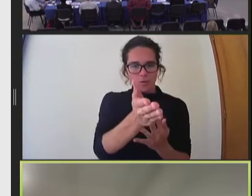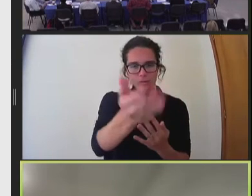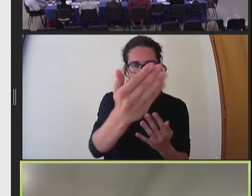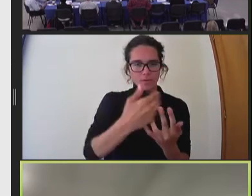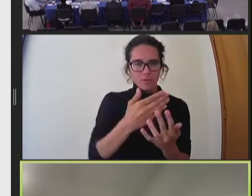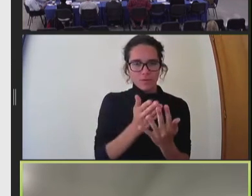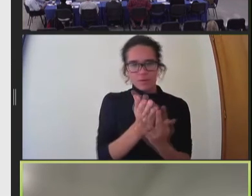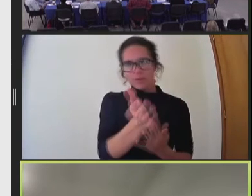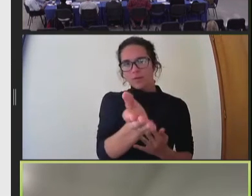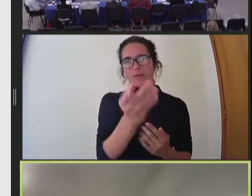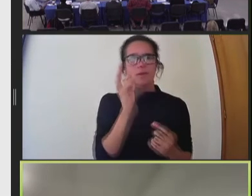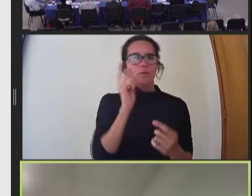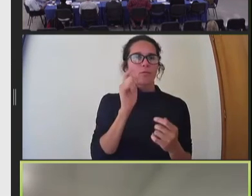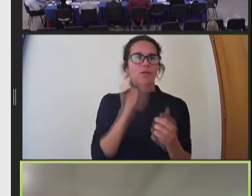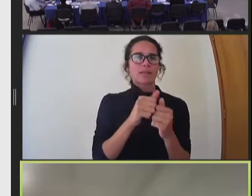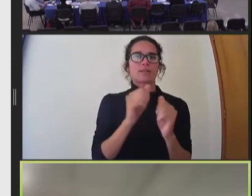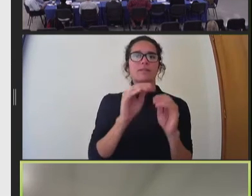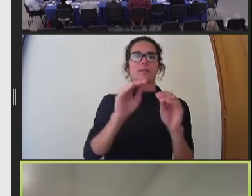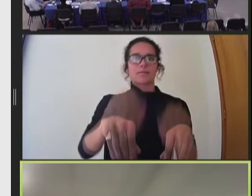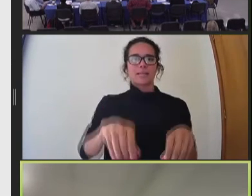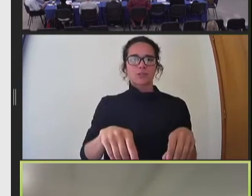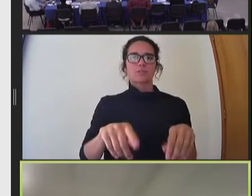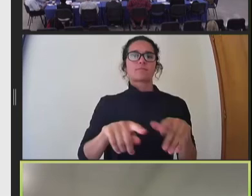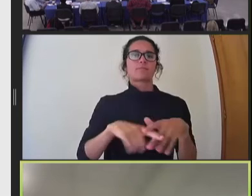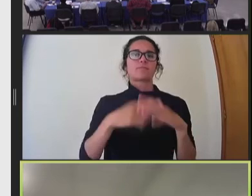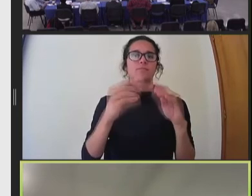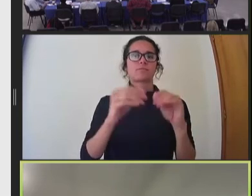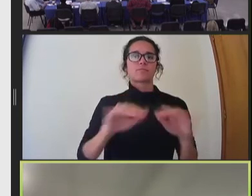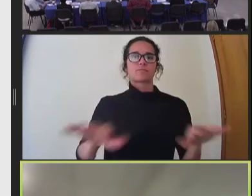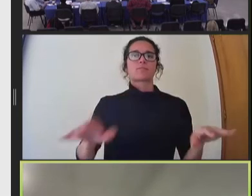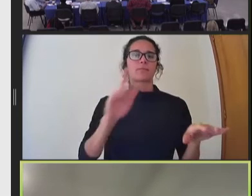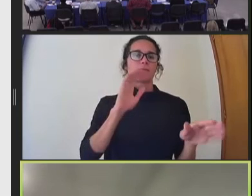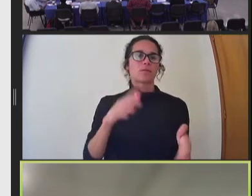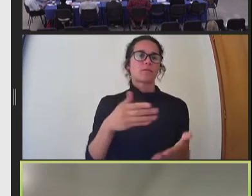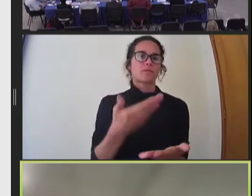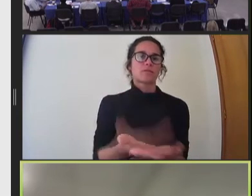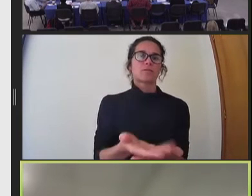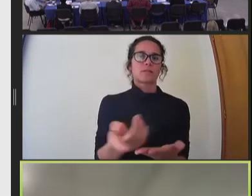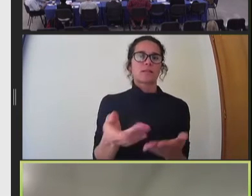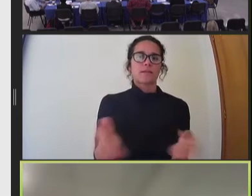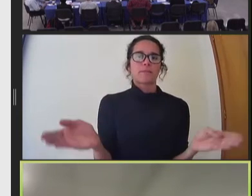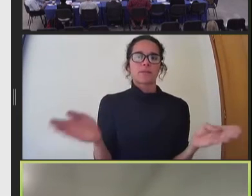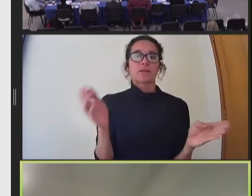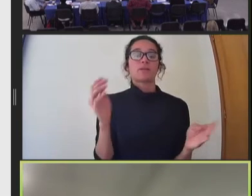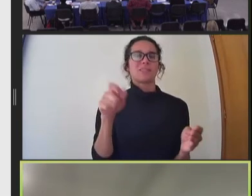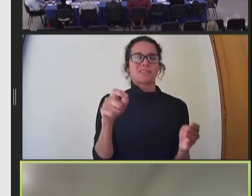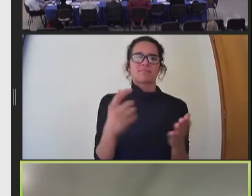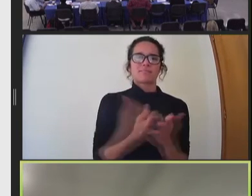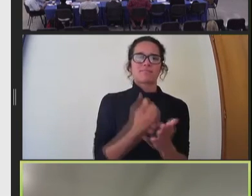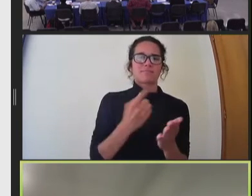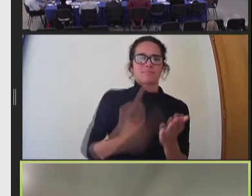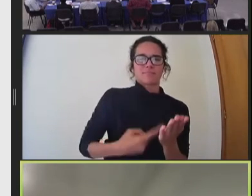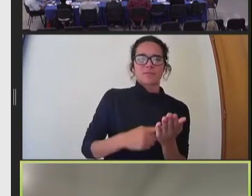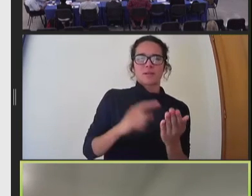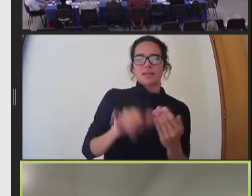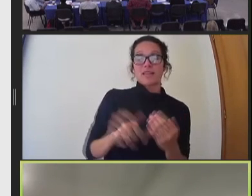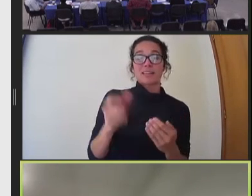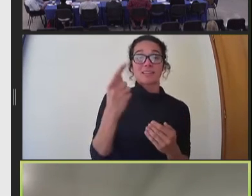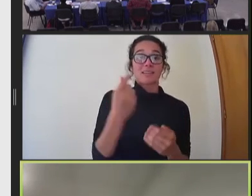on that in a moment as well. Because as we know, a vaccine doesn't prevent disease until it becomes